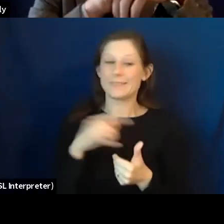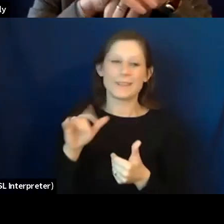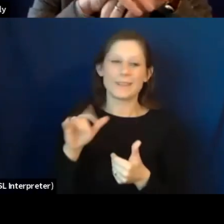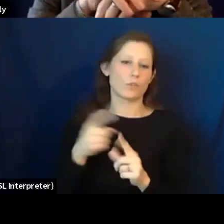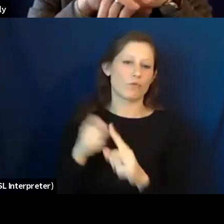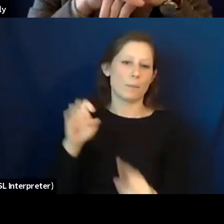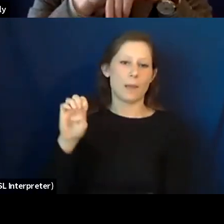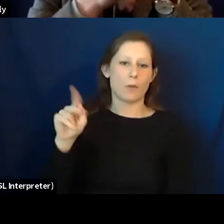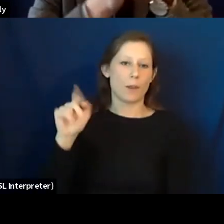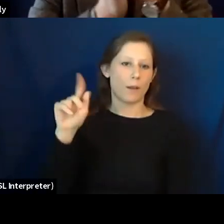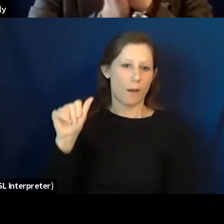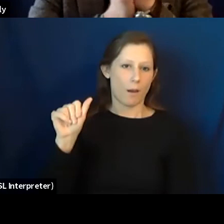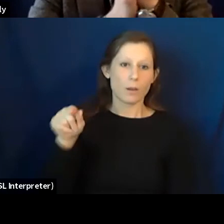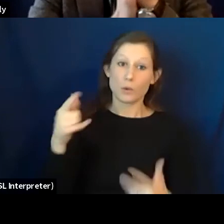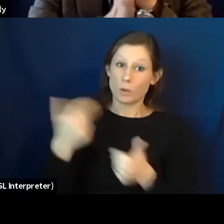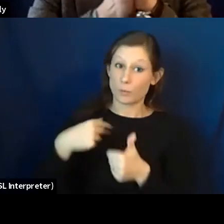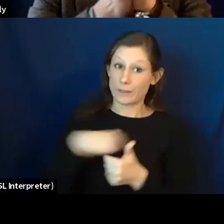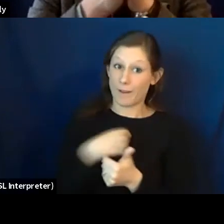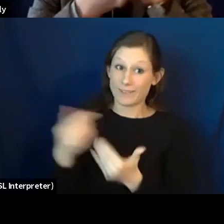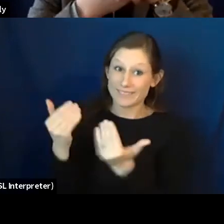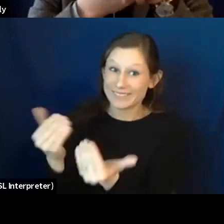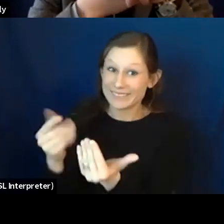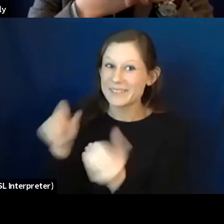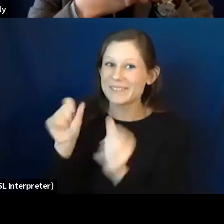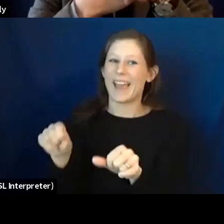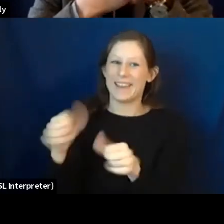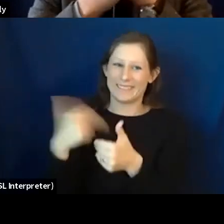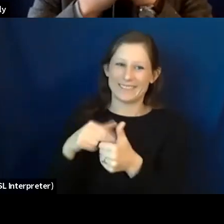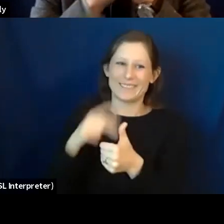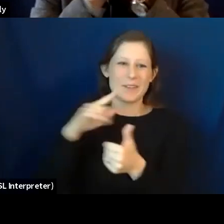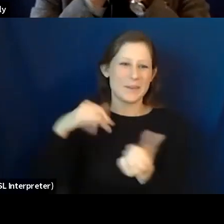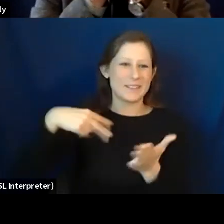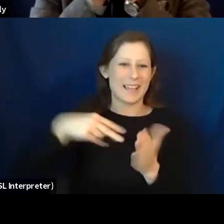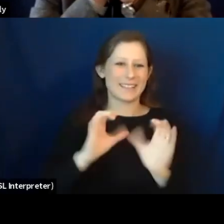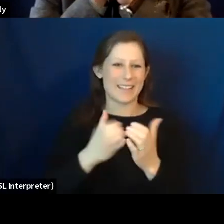love to have you with us erica for those those dance classes and those are all the questions